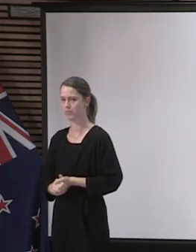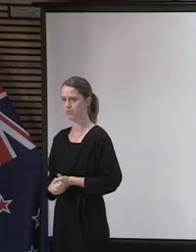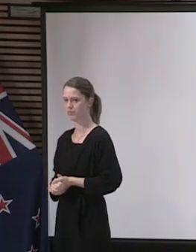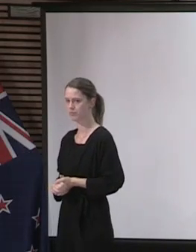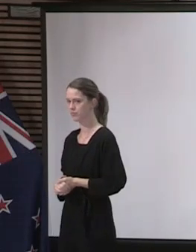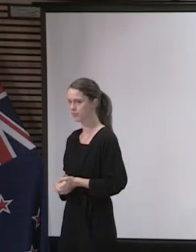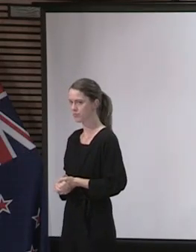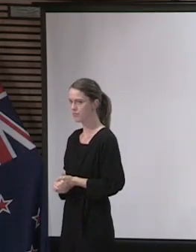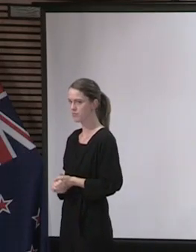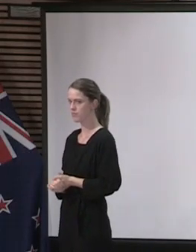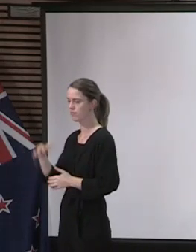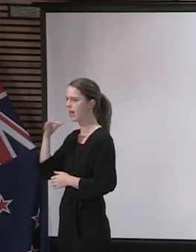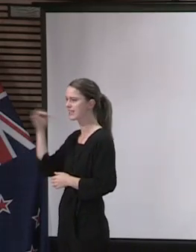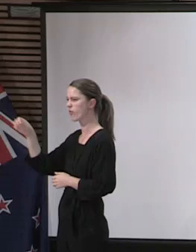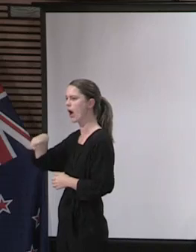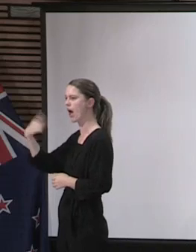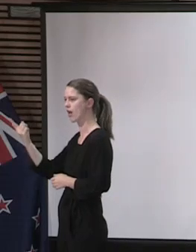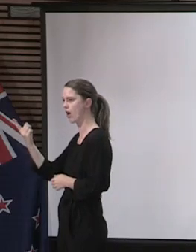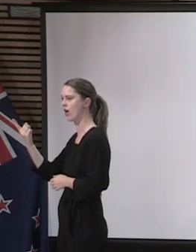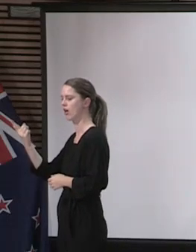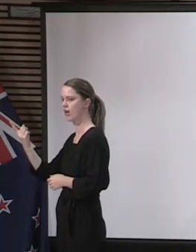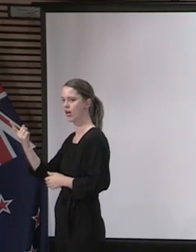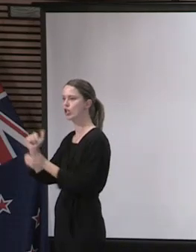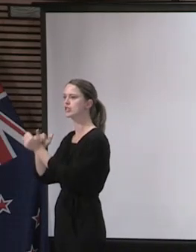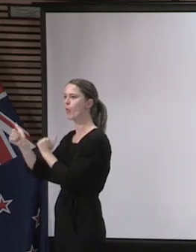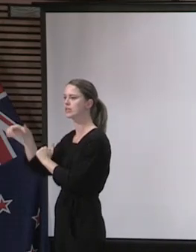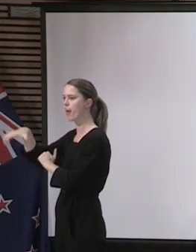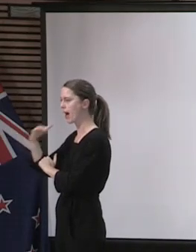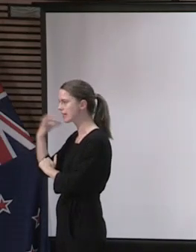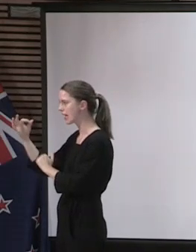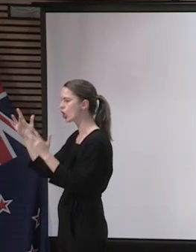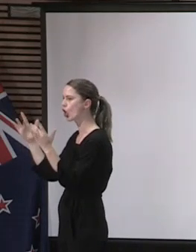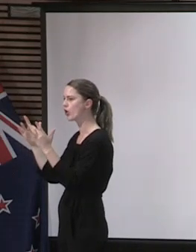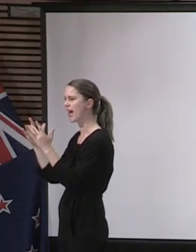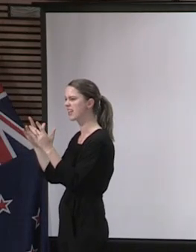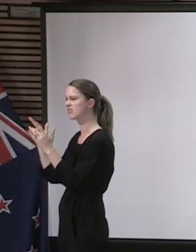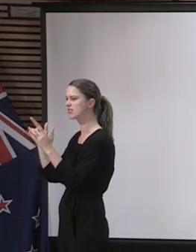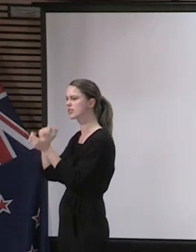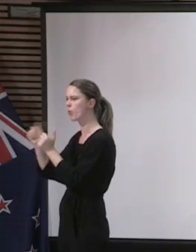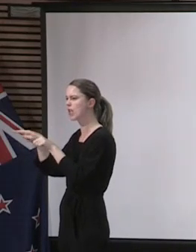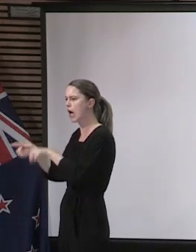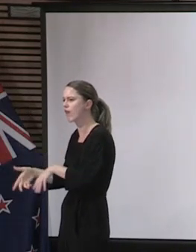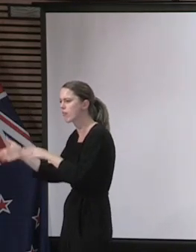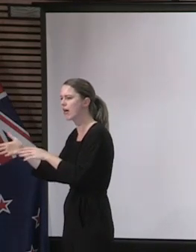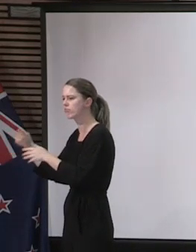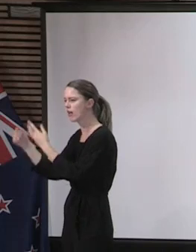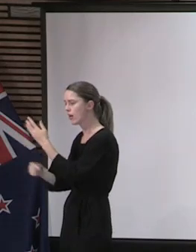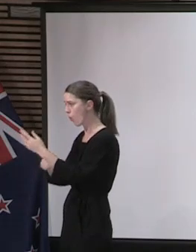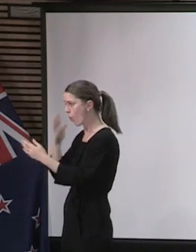regional variation, but we haven't adopted it in this instance. For other newsrooms if that is alright. Firstly, our sports